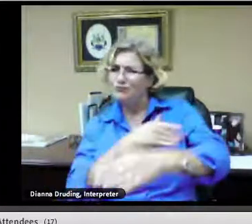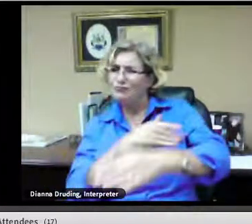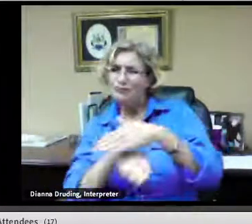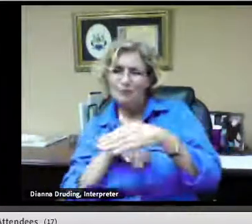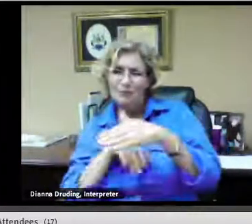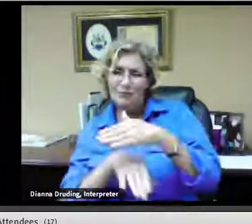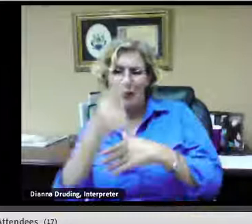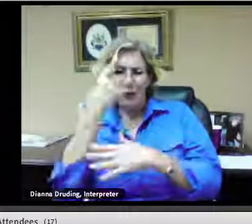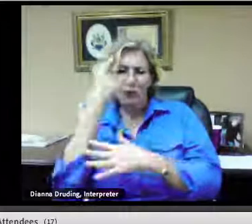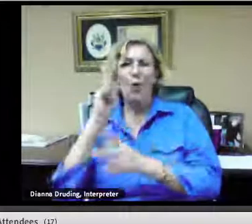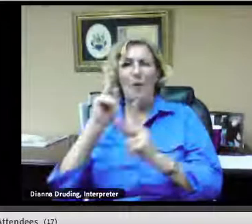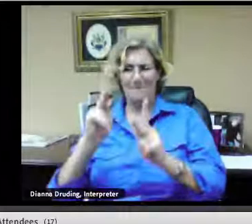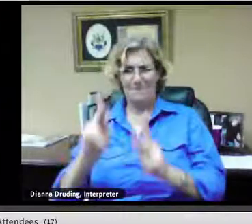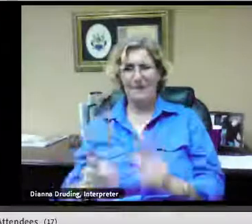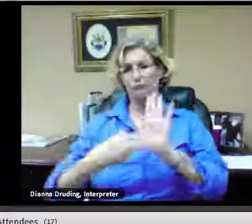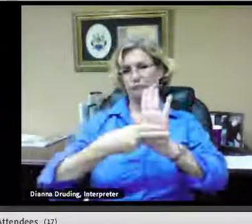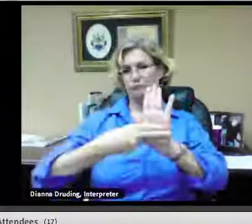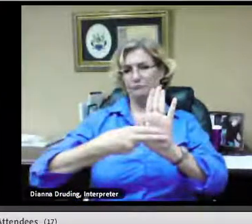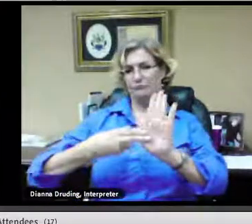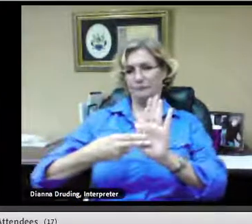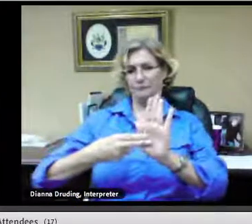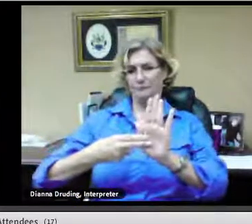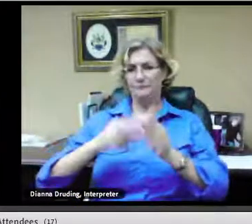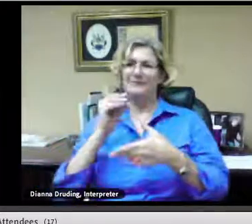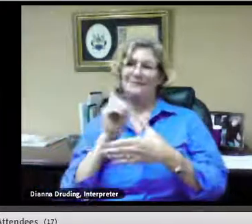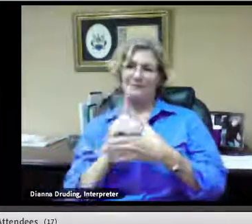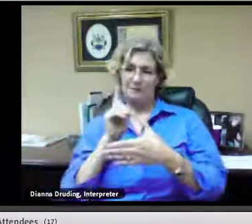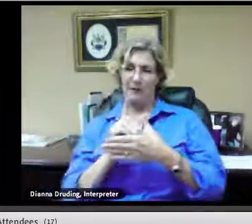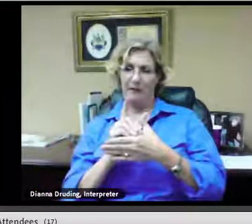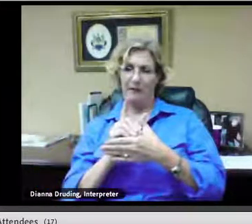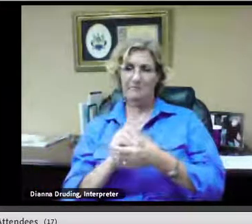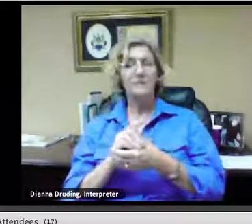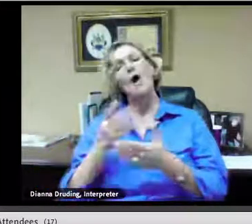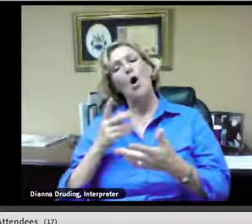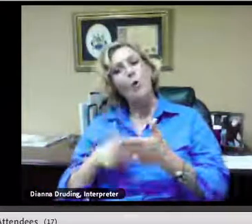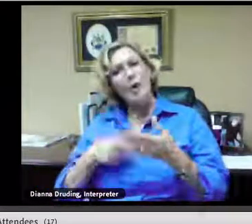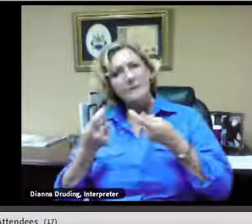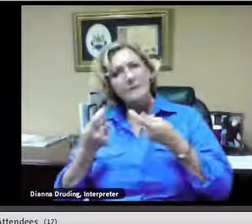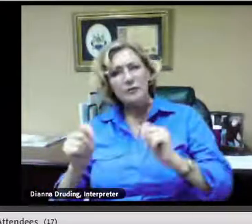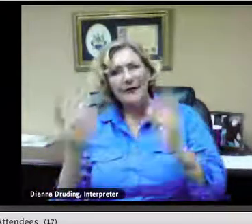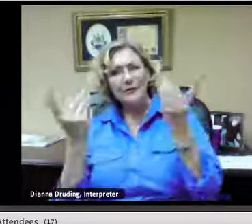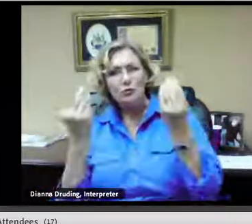What I'm trying to do here is just kind of raise awareness at the heart of some of the problems